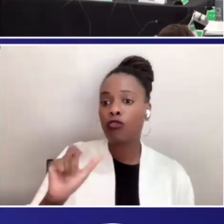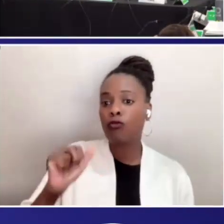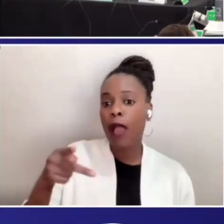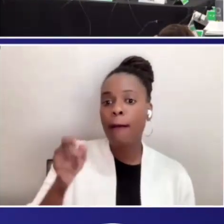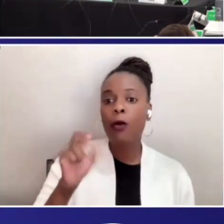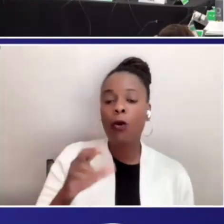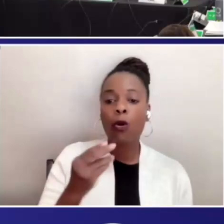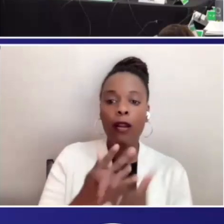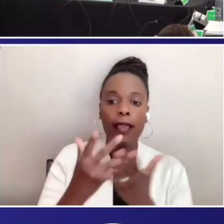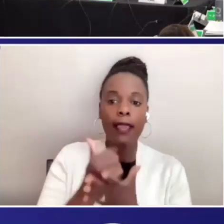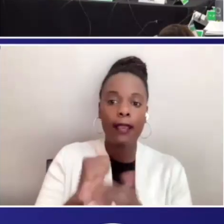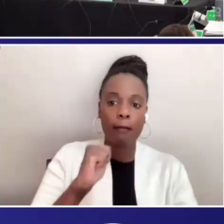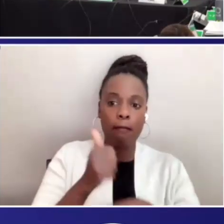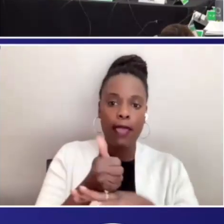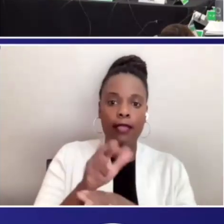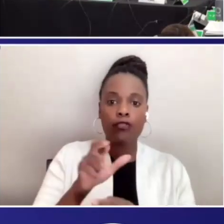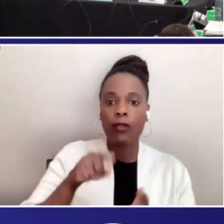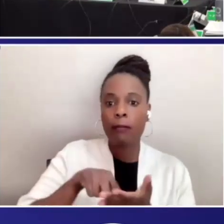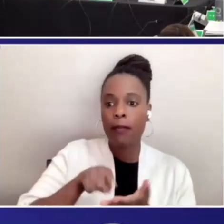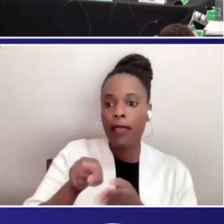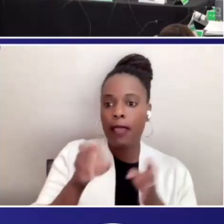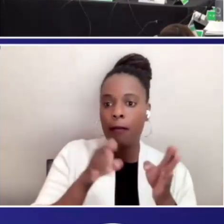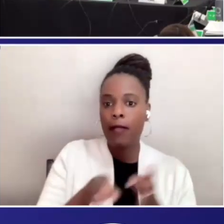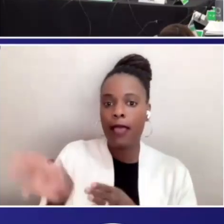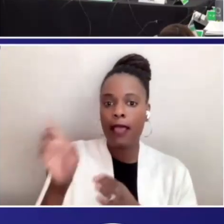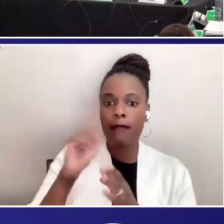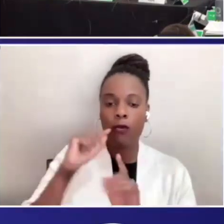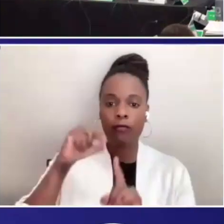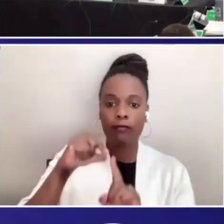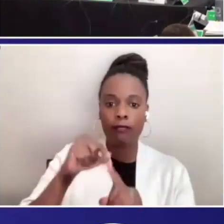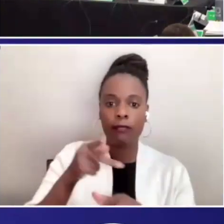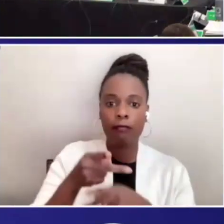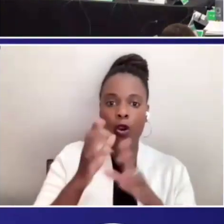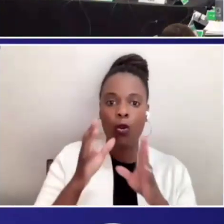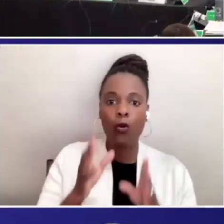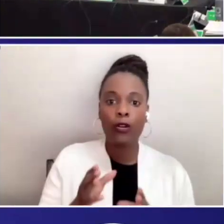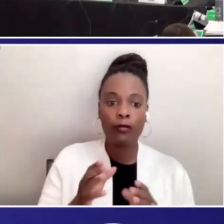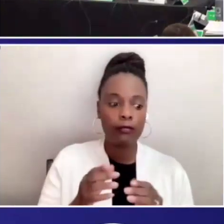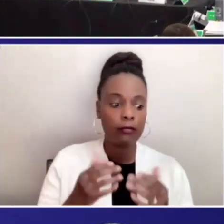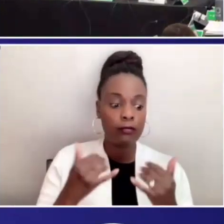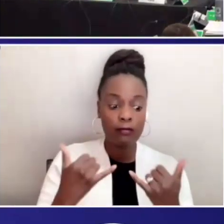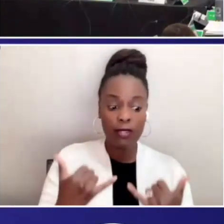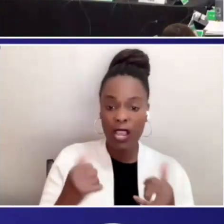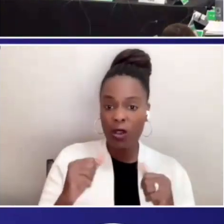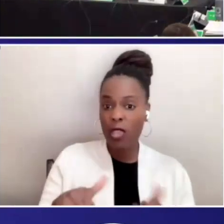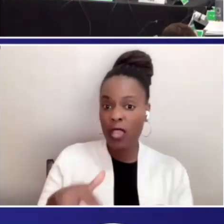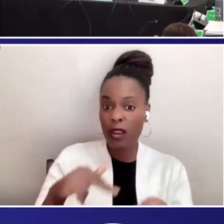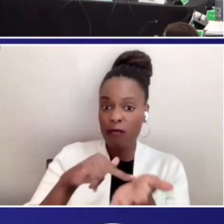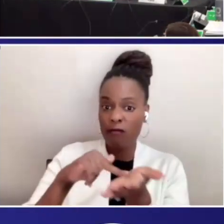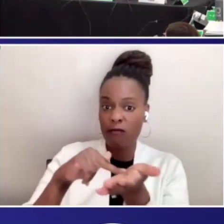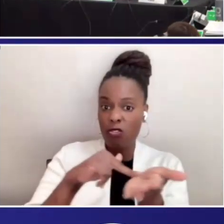borrower. We could take a pulse check on that particular provision.